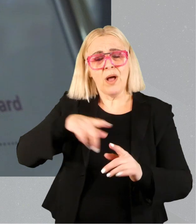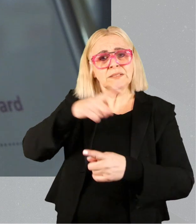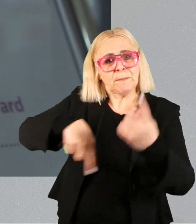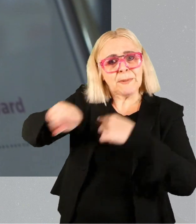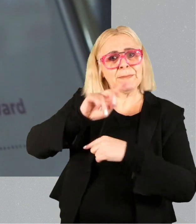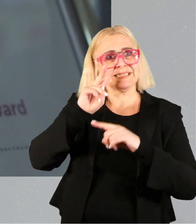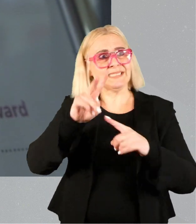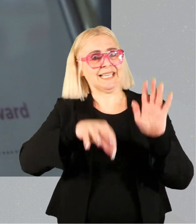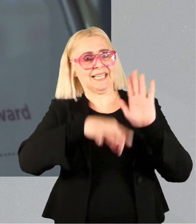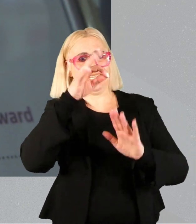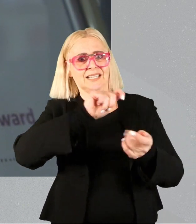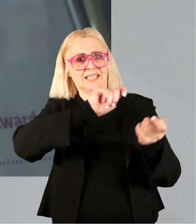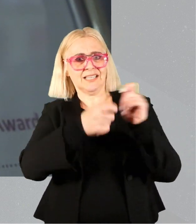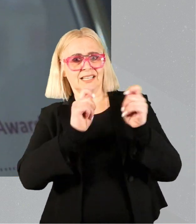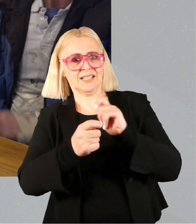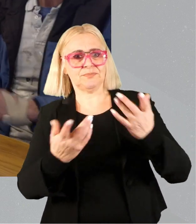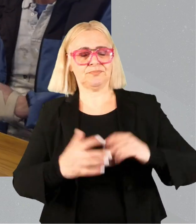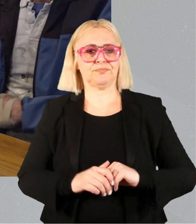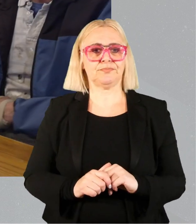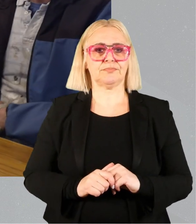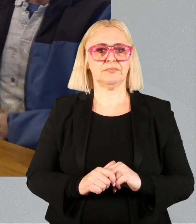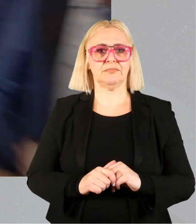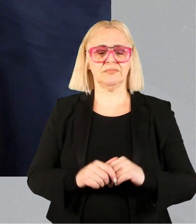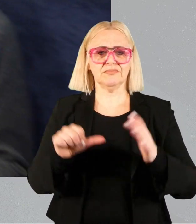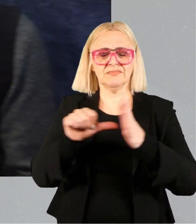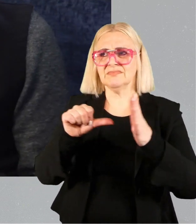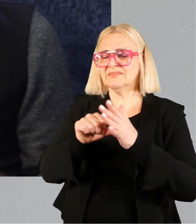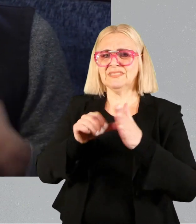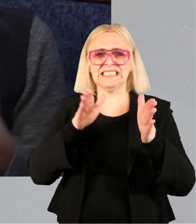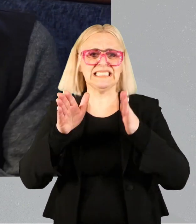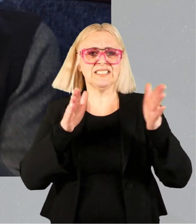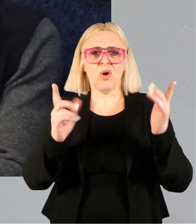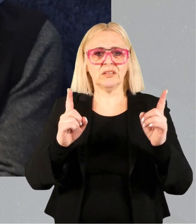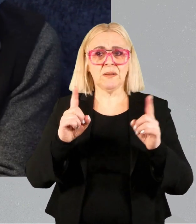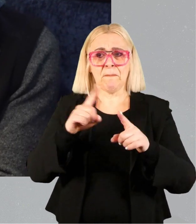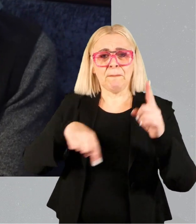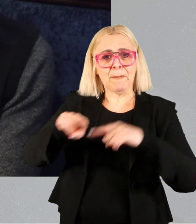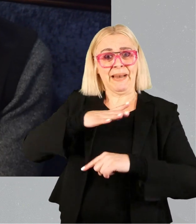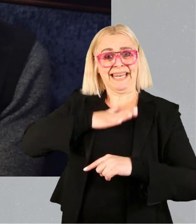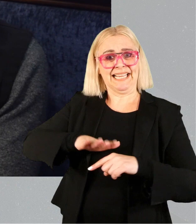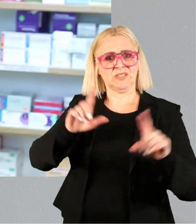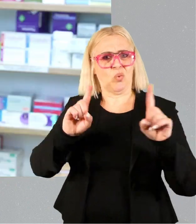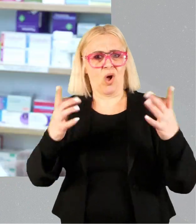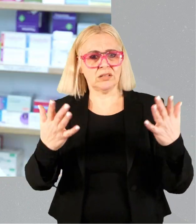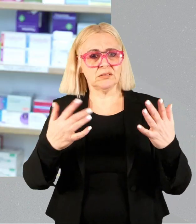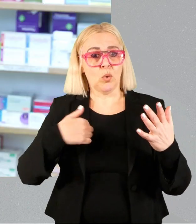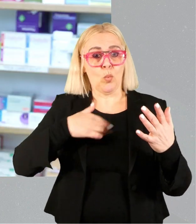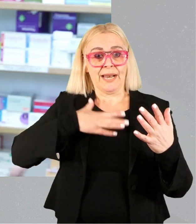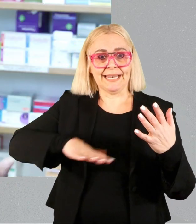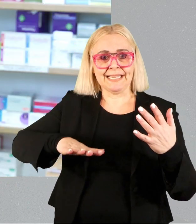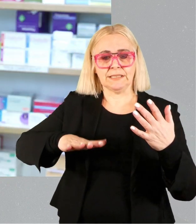of us, the NHS, health and wellbeing, of the barriers, the needs that we need to address.